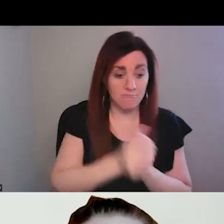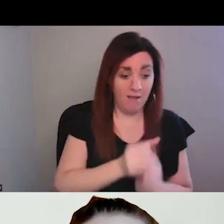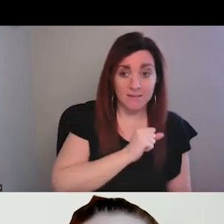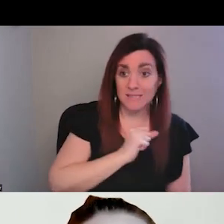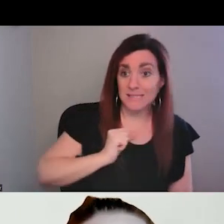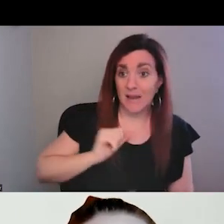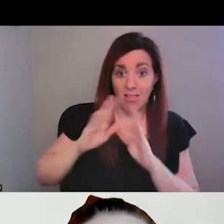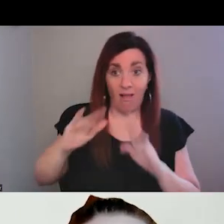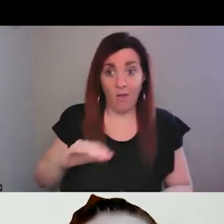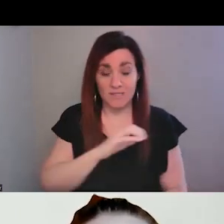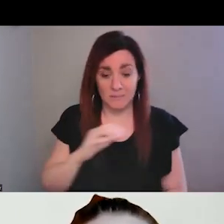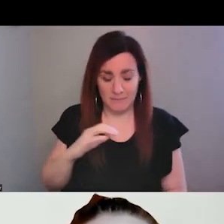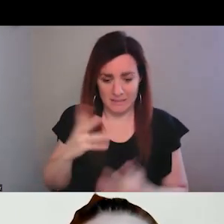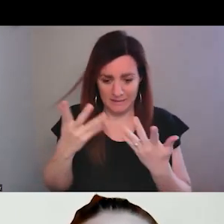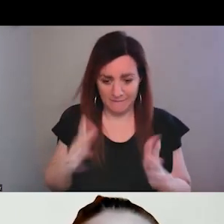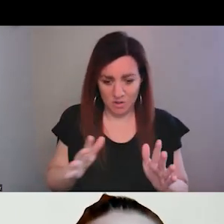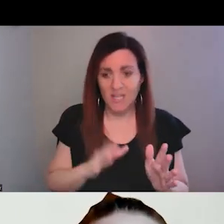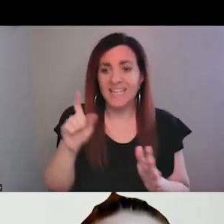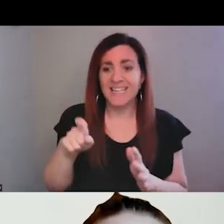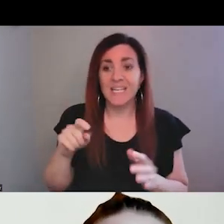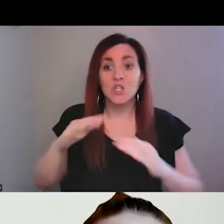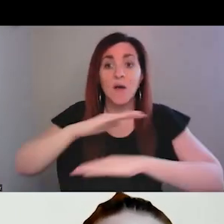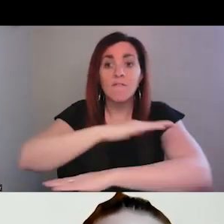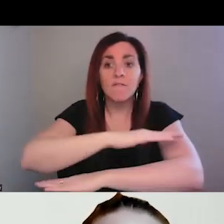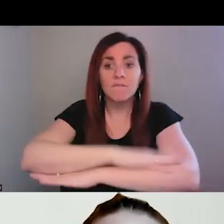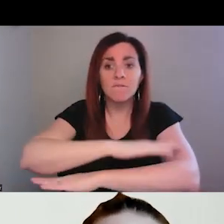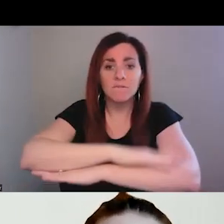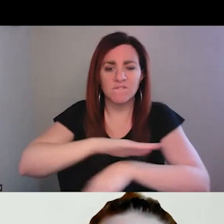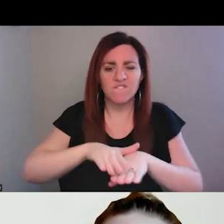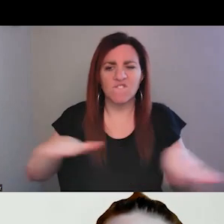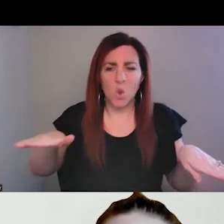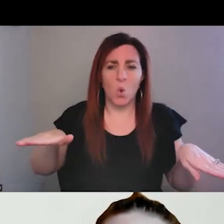COMMITTEE AND JUST NEEDS A FLOOR VOTE. THIS EXTENDED